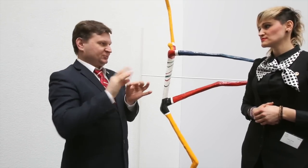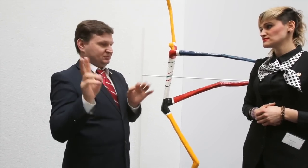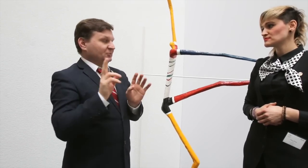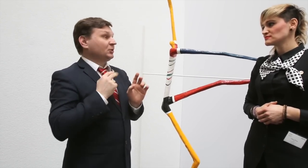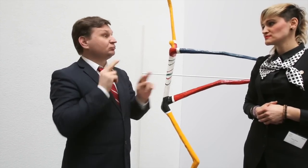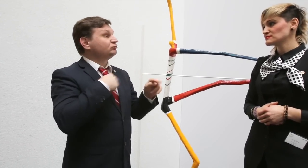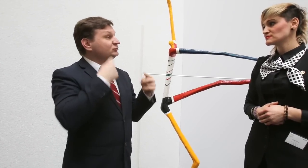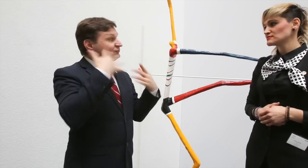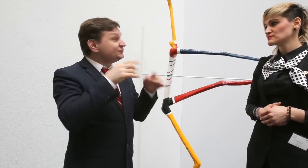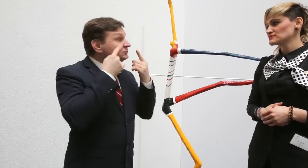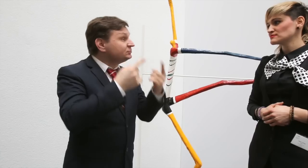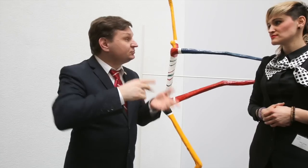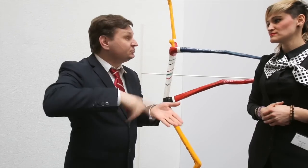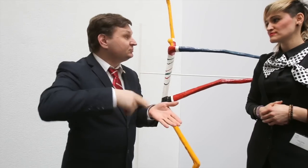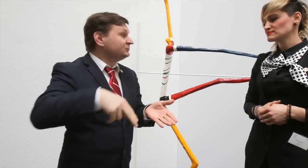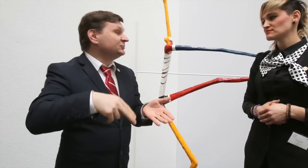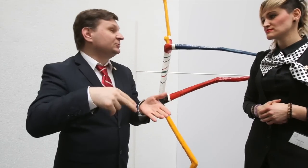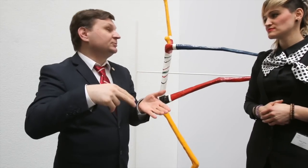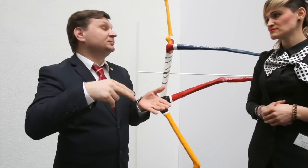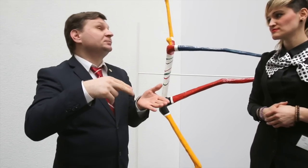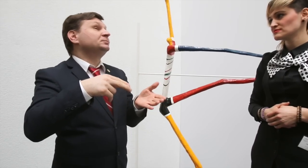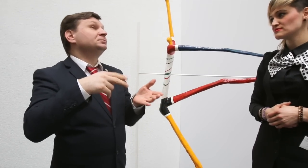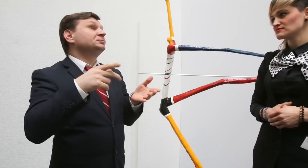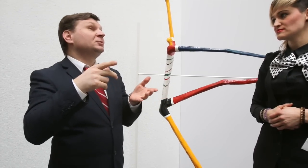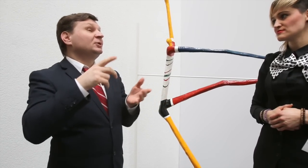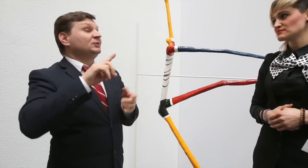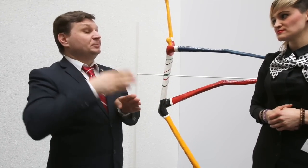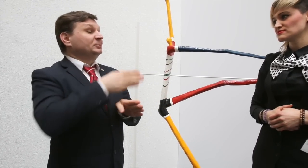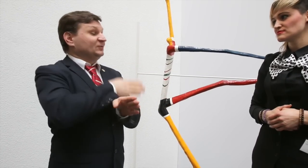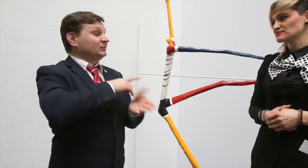I attended the meeting with Rukhledev and interpreters. I witnessed the signing of the MoU.